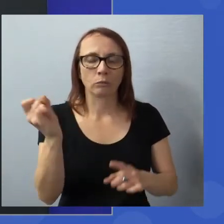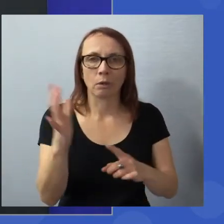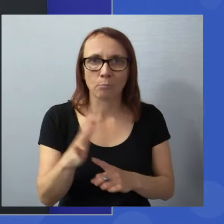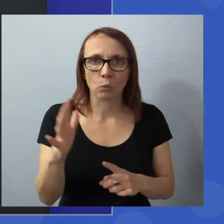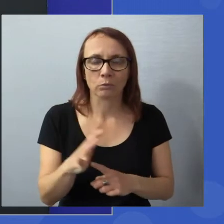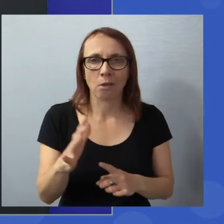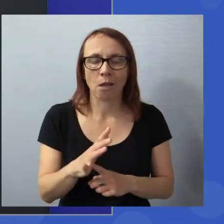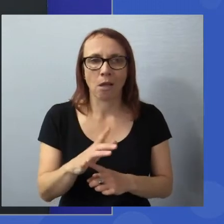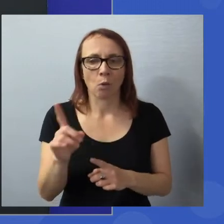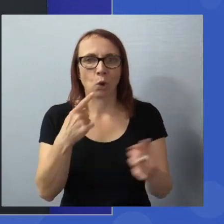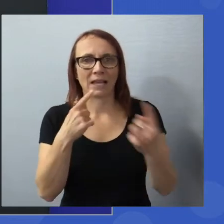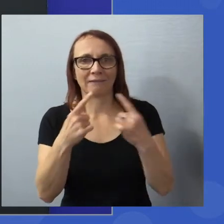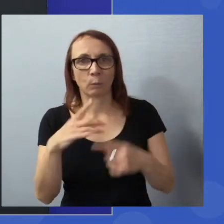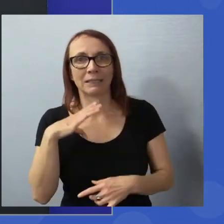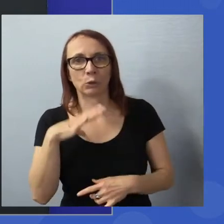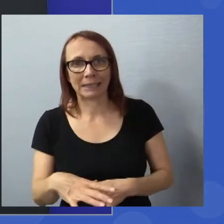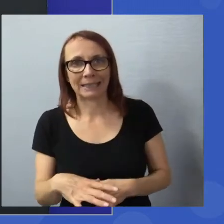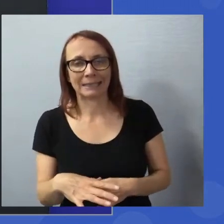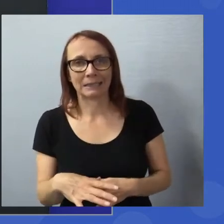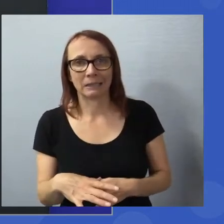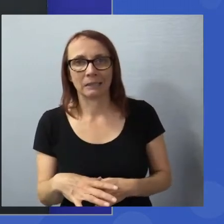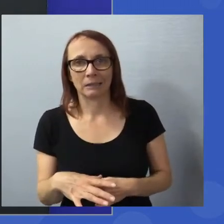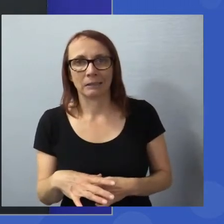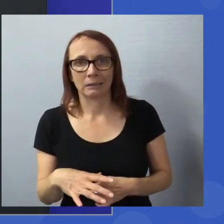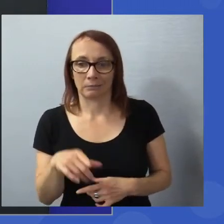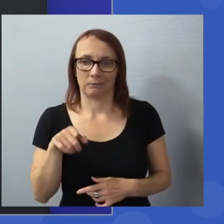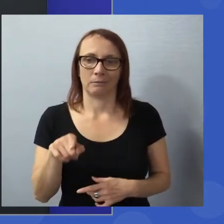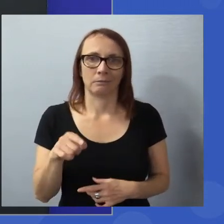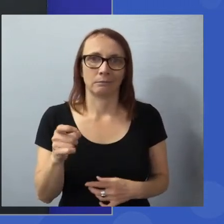further information you think needs to go out there that's really important and